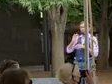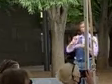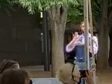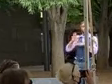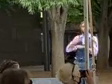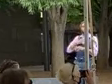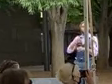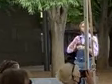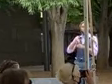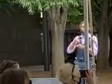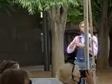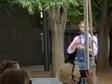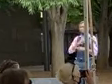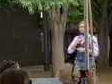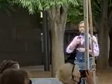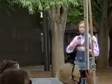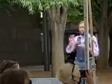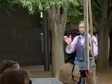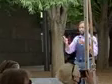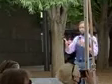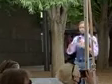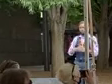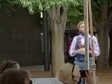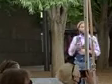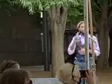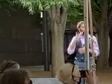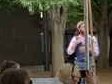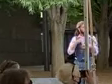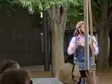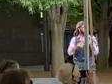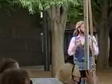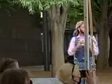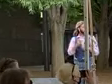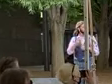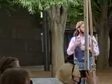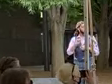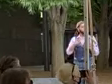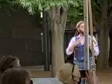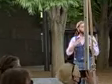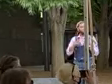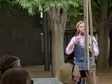My entry to the disability community was a world away from most people's.